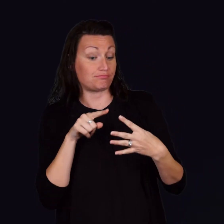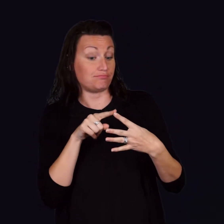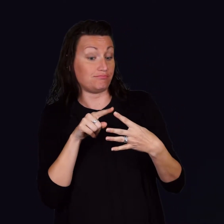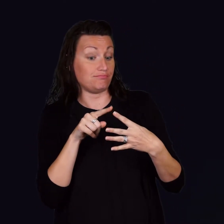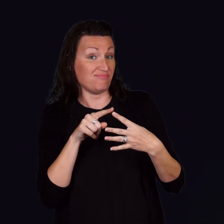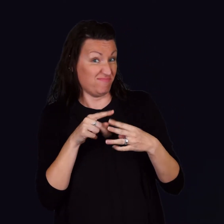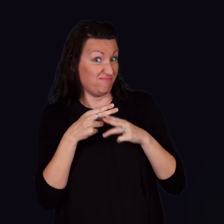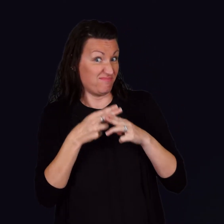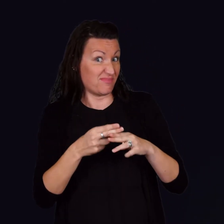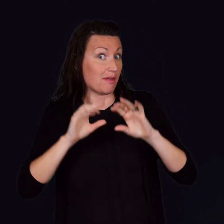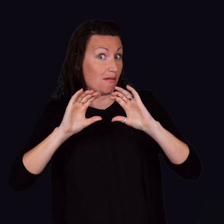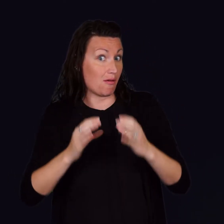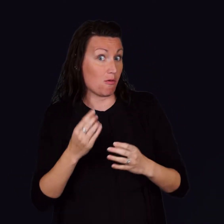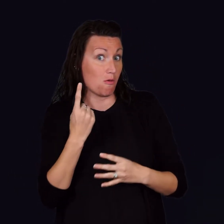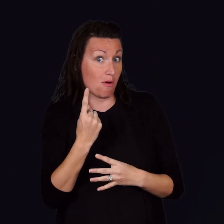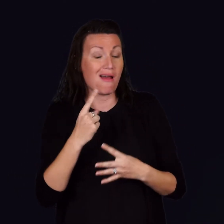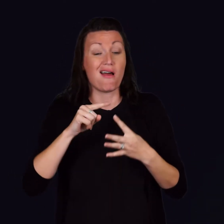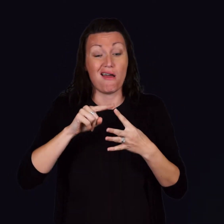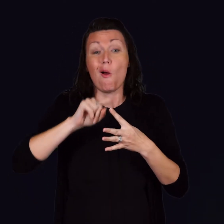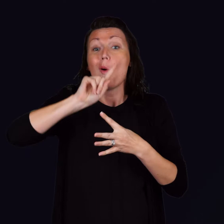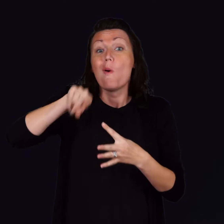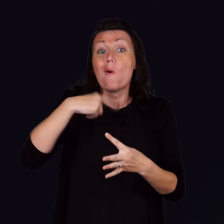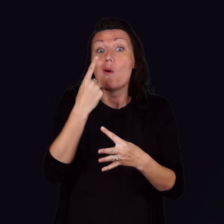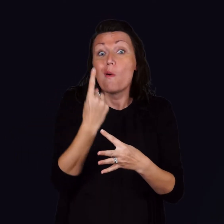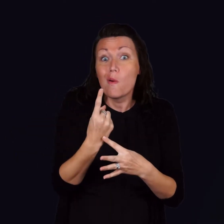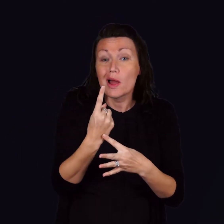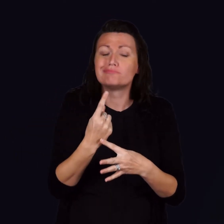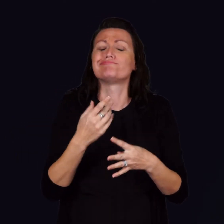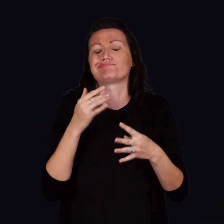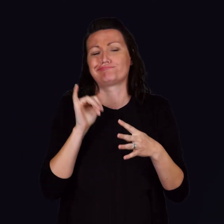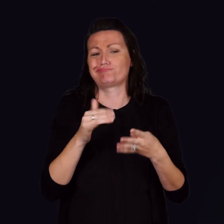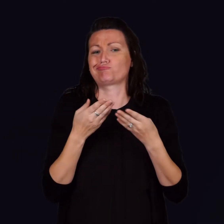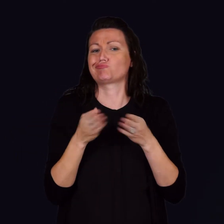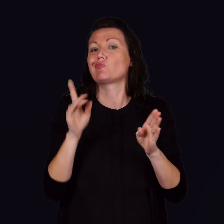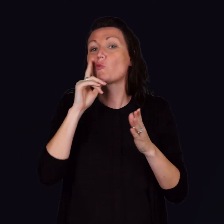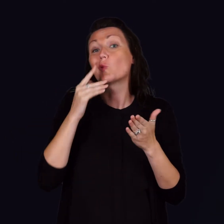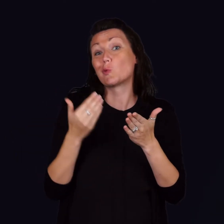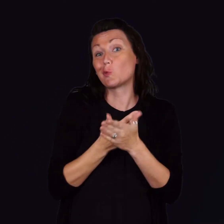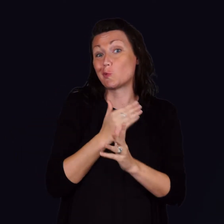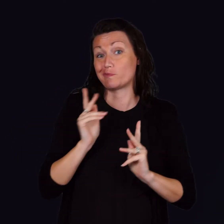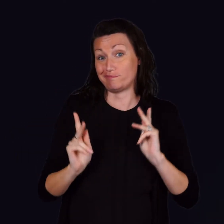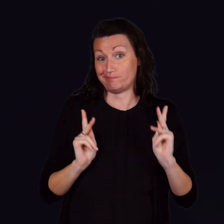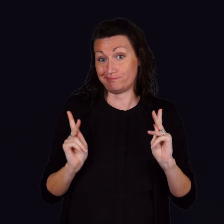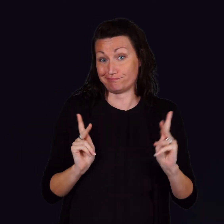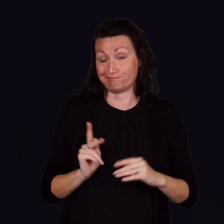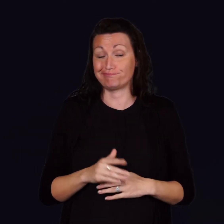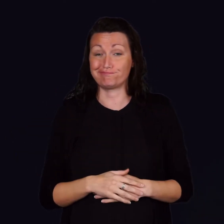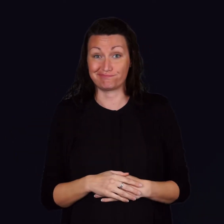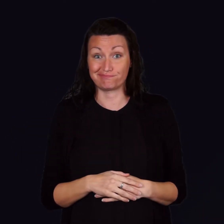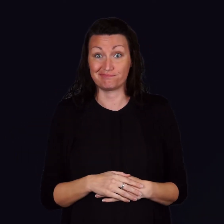Only Category 1 remains open to new people.